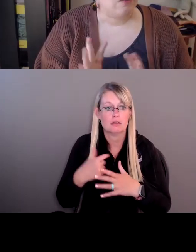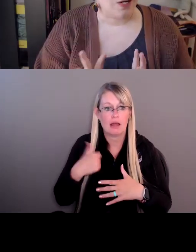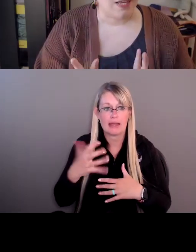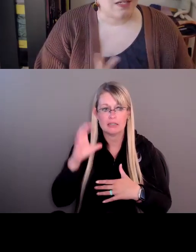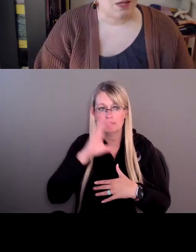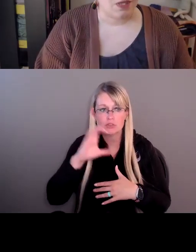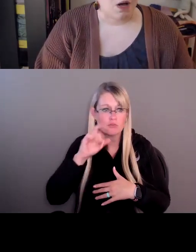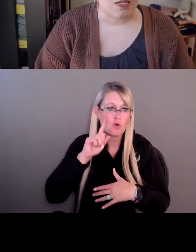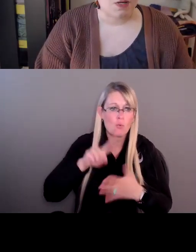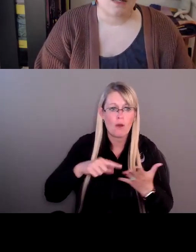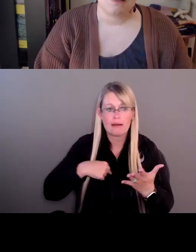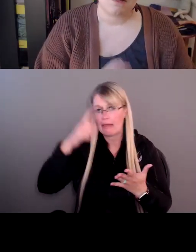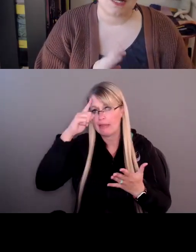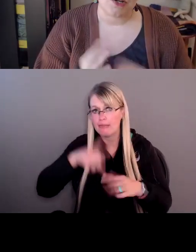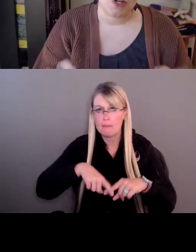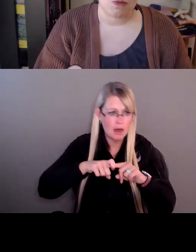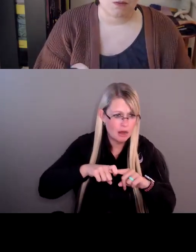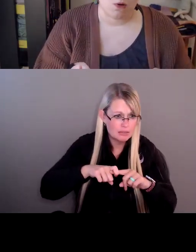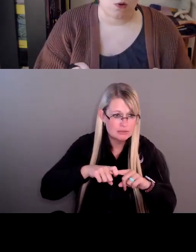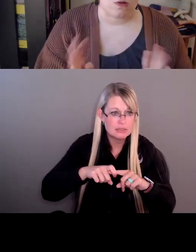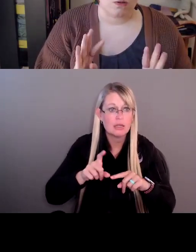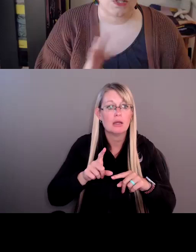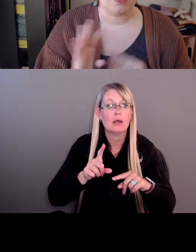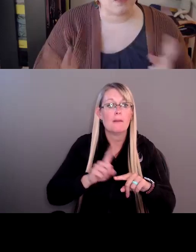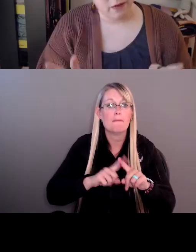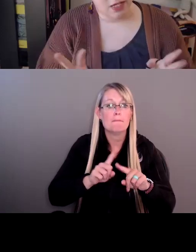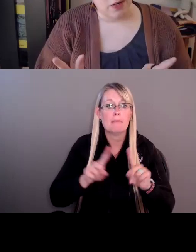what I think it's going to be the pause button but it opens a mobile that has another video and